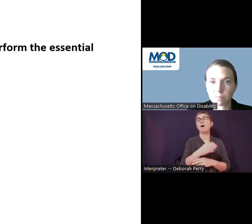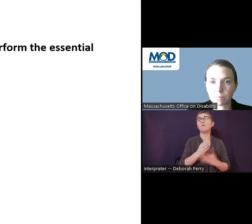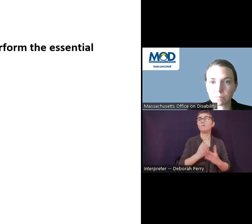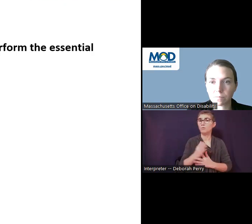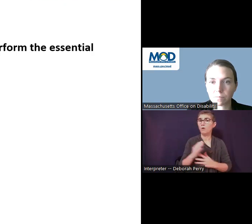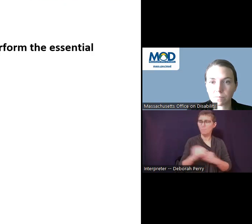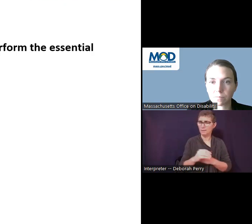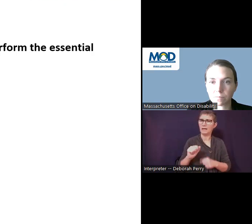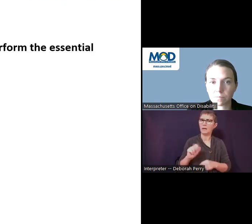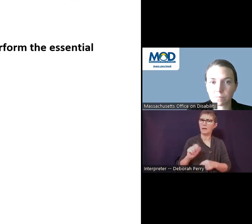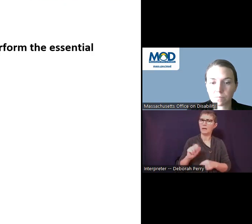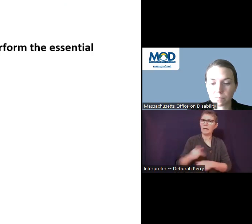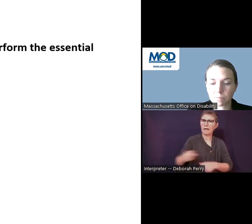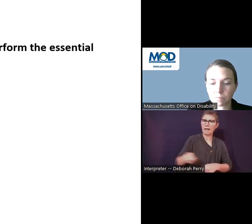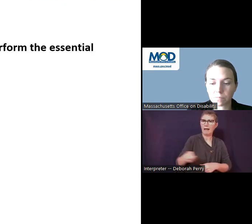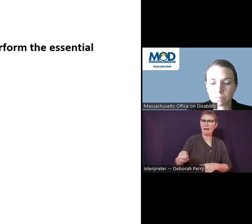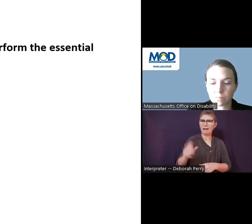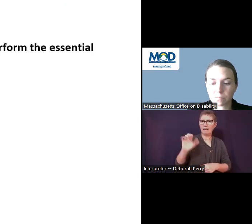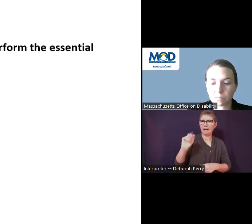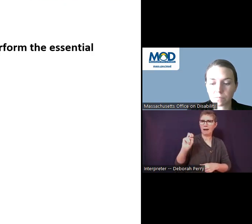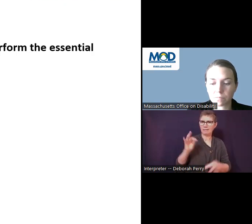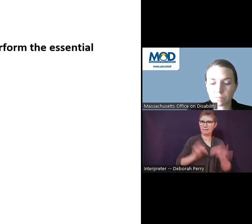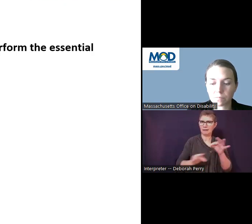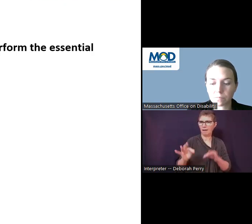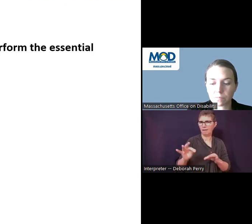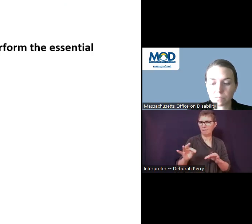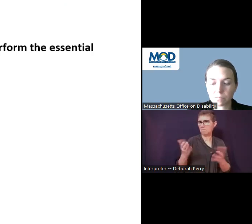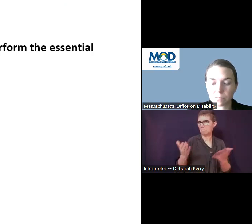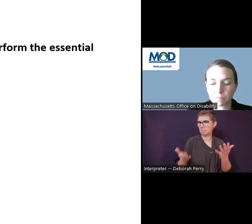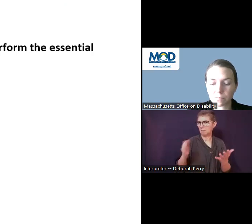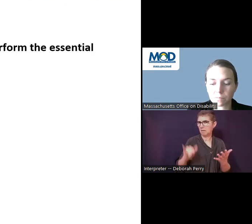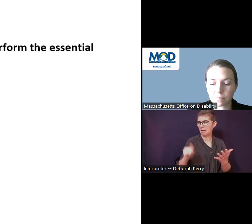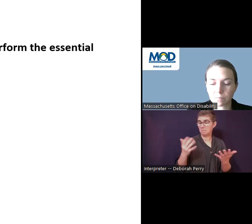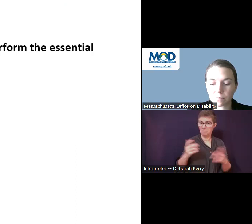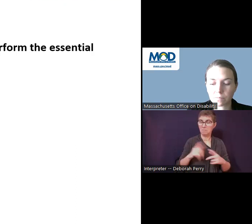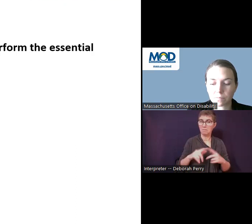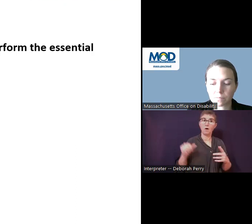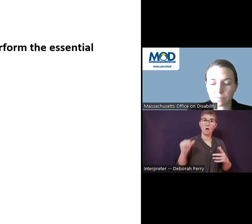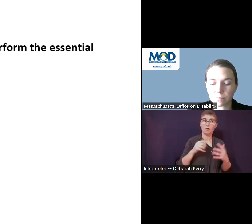when you're asking about what other accommodations might be beneficial for the employee you